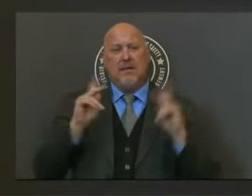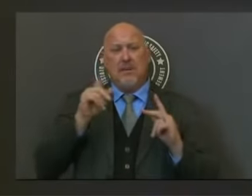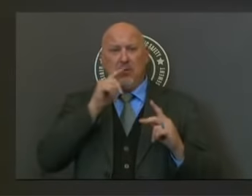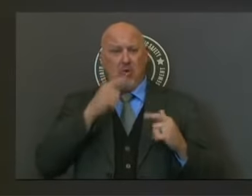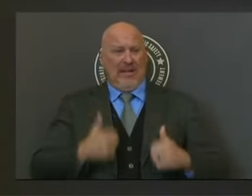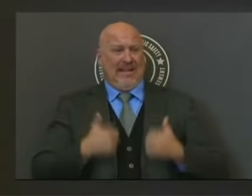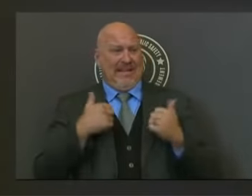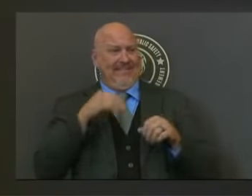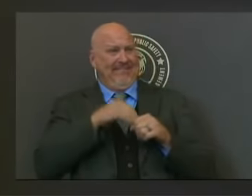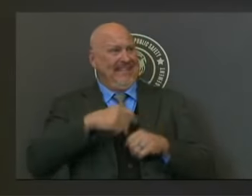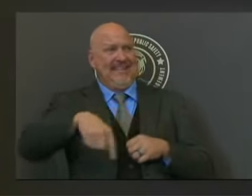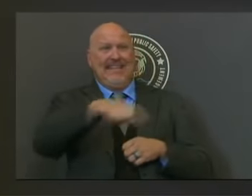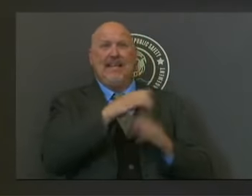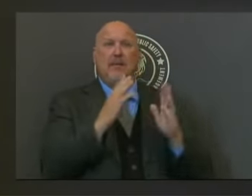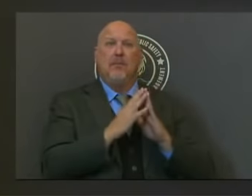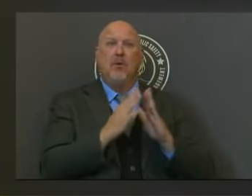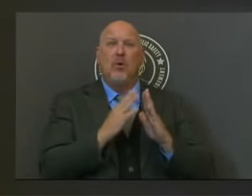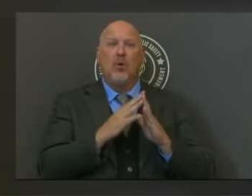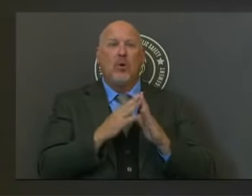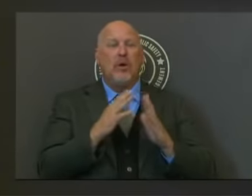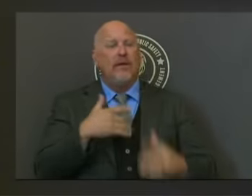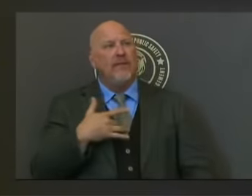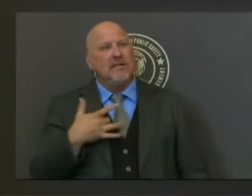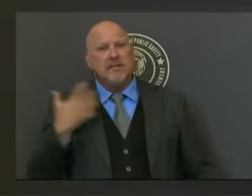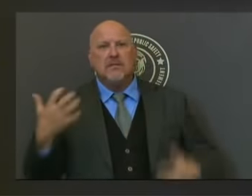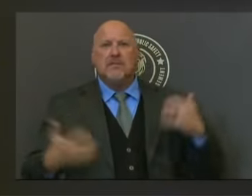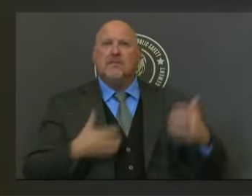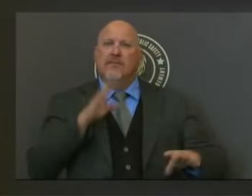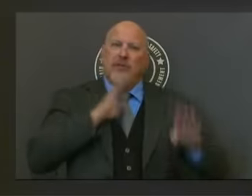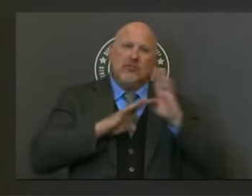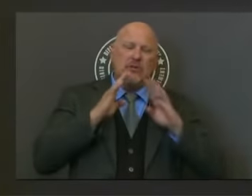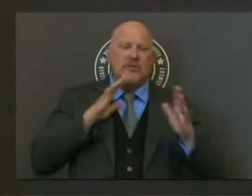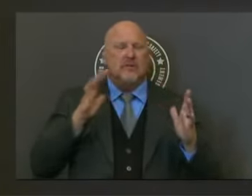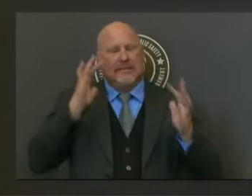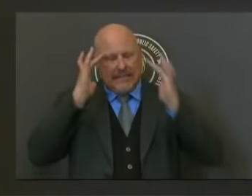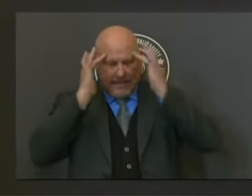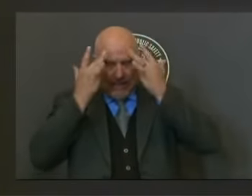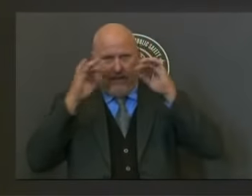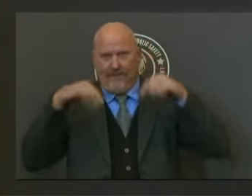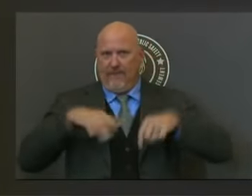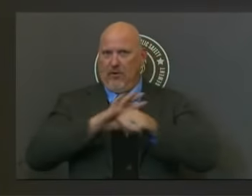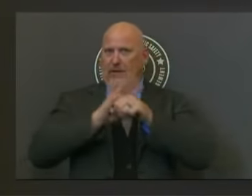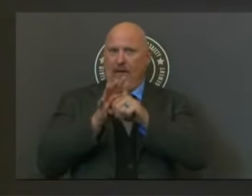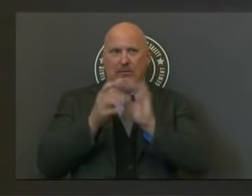and I get it we get it but the